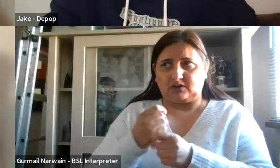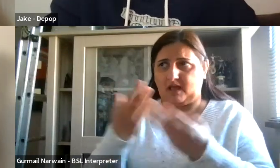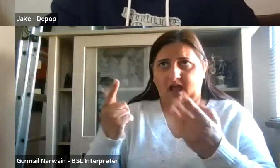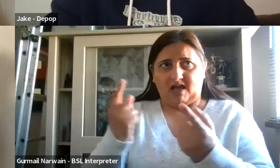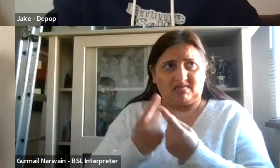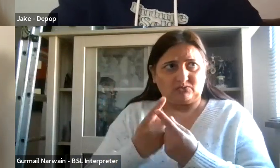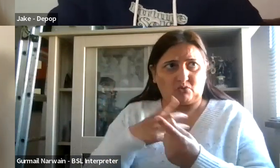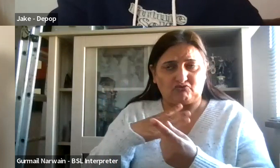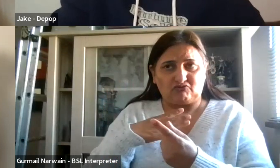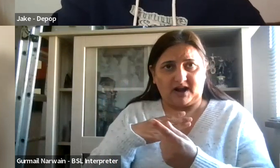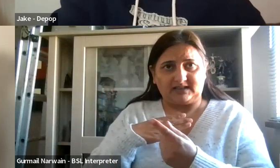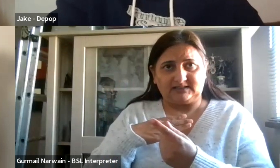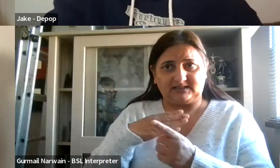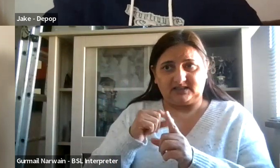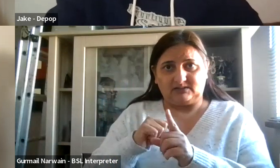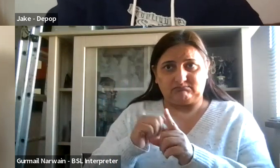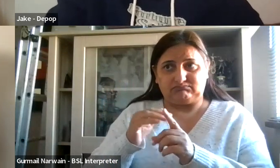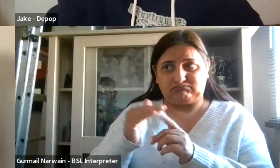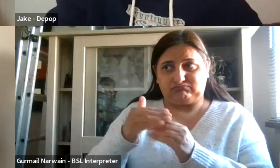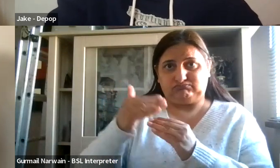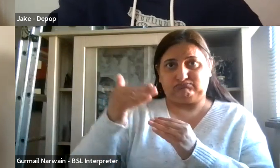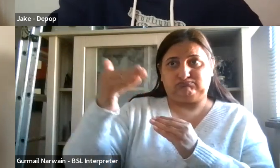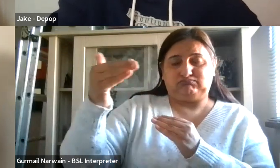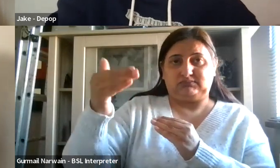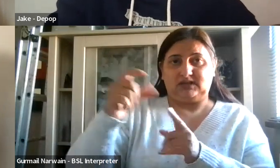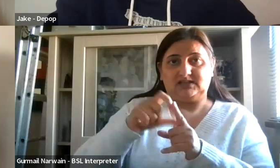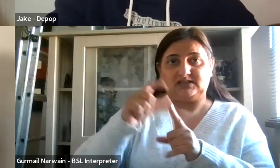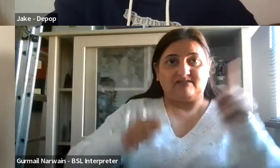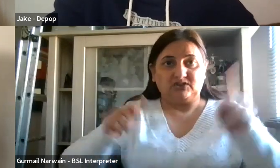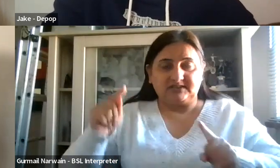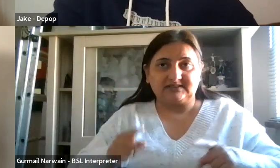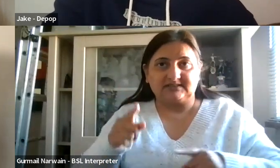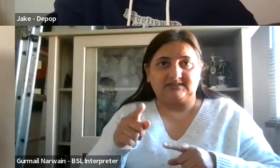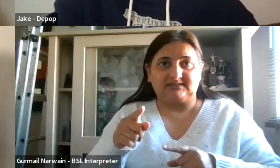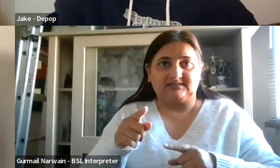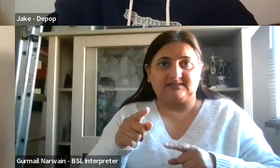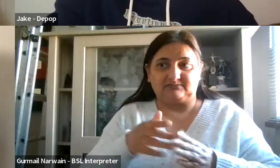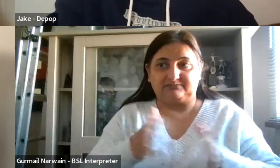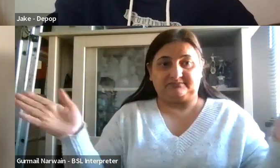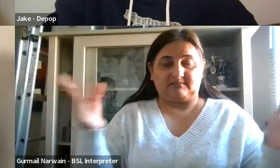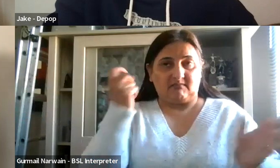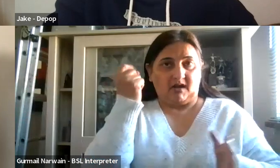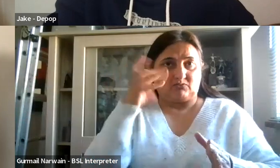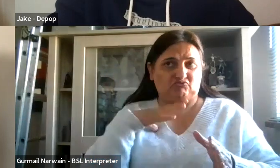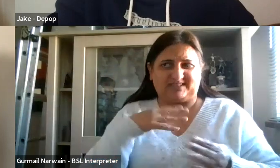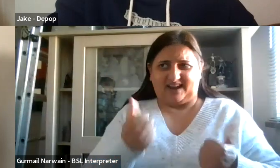that increasing, that diversity in that you know that breadth of ideas already, so that's that's brilliant.